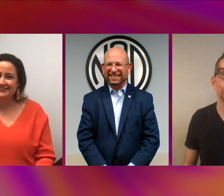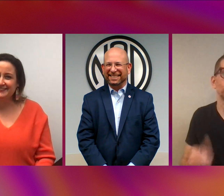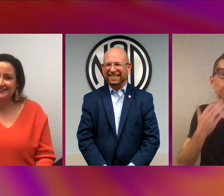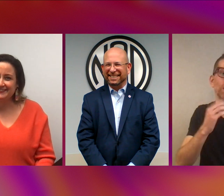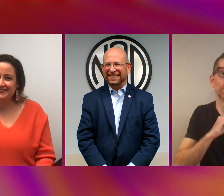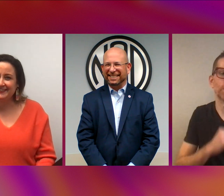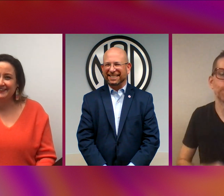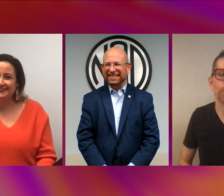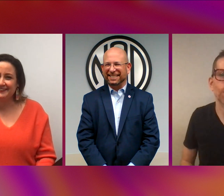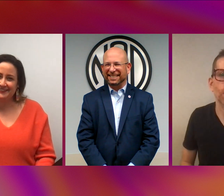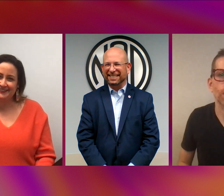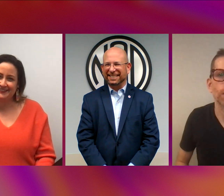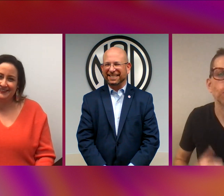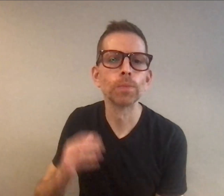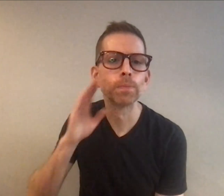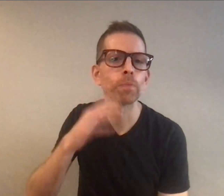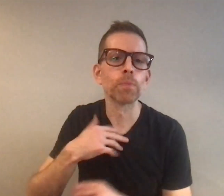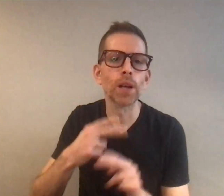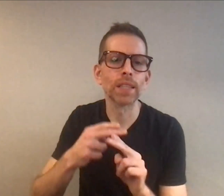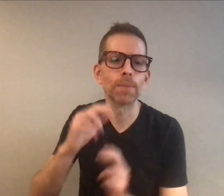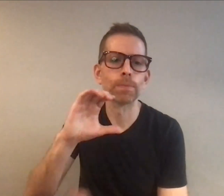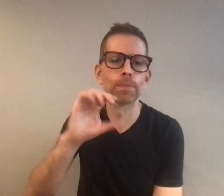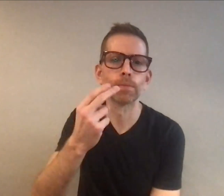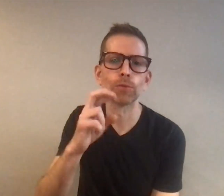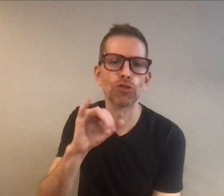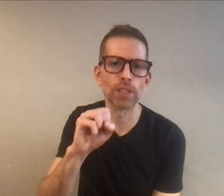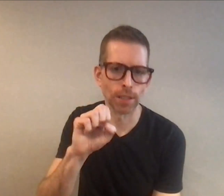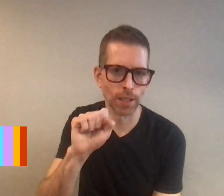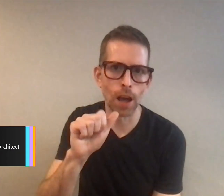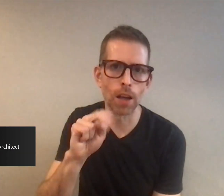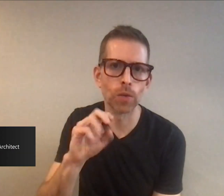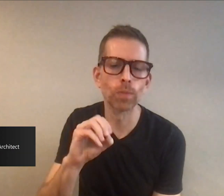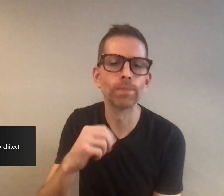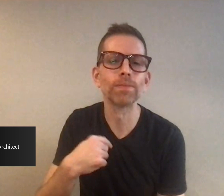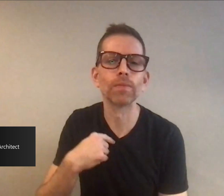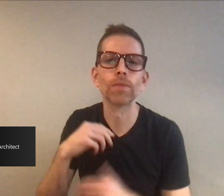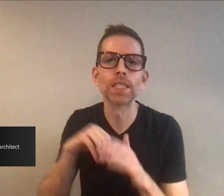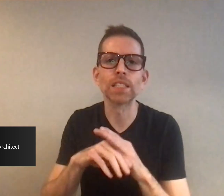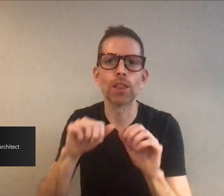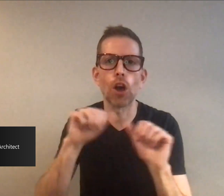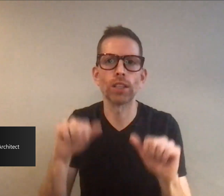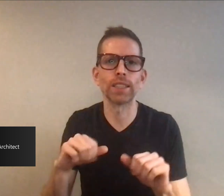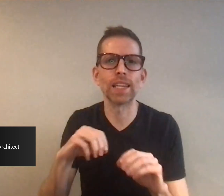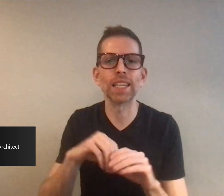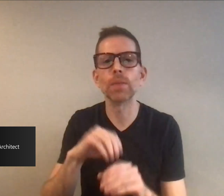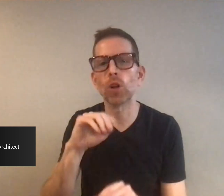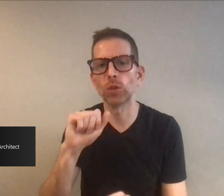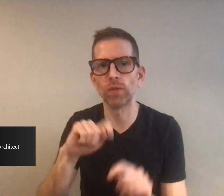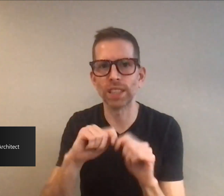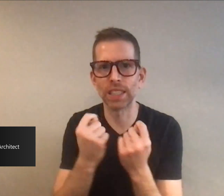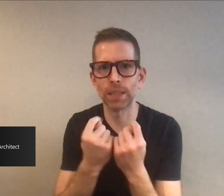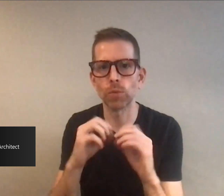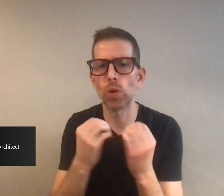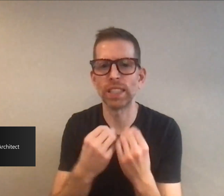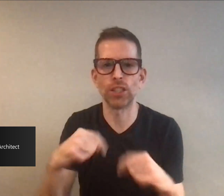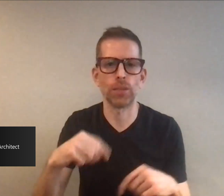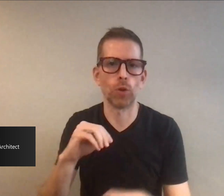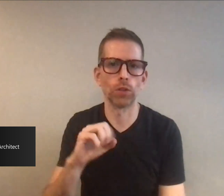Thank you, Melissa. My name is Chris Sano and I'm the accessibility architect in Microsoft Teams organization here at Microsoft.